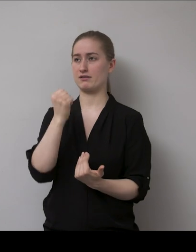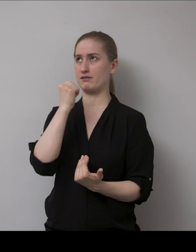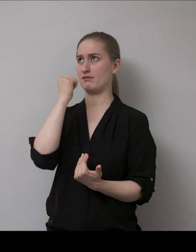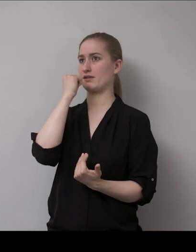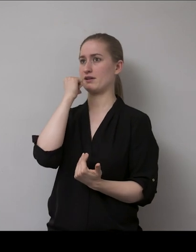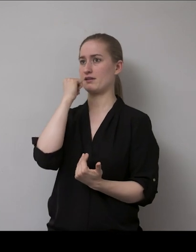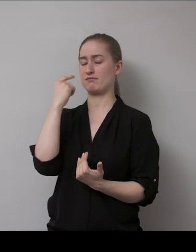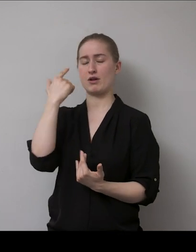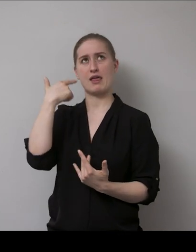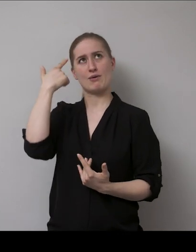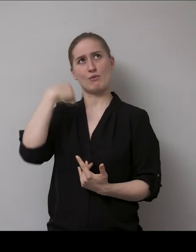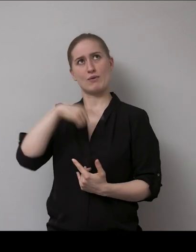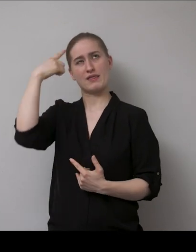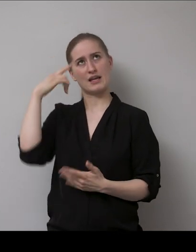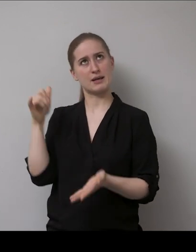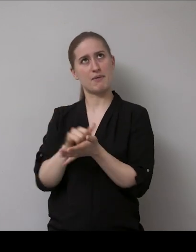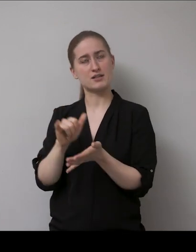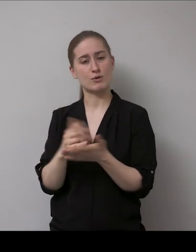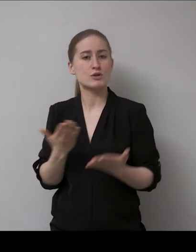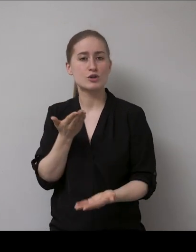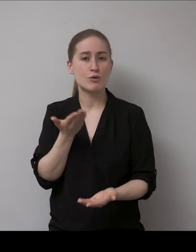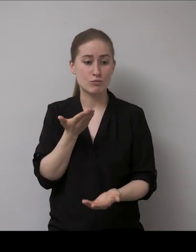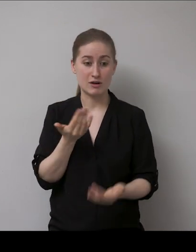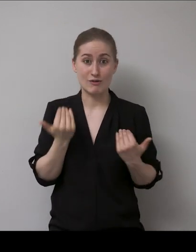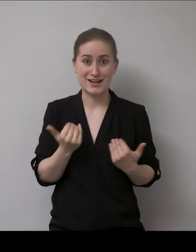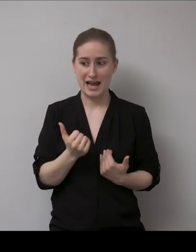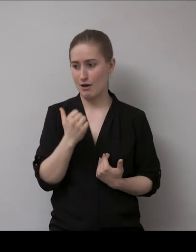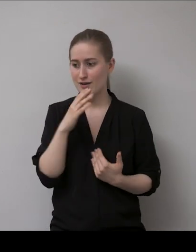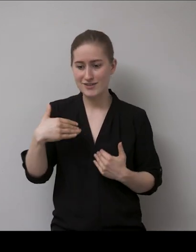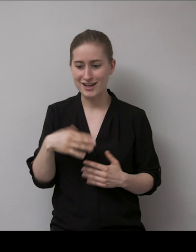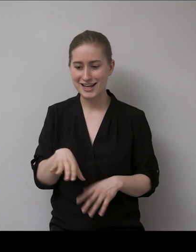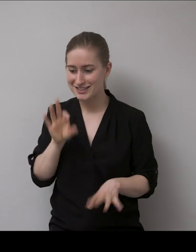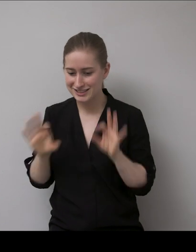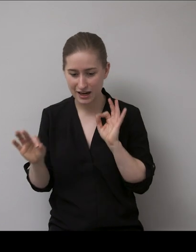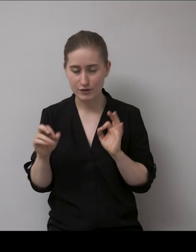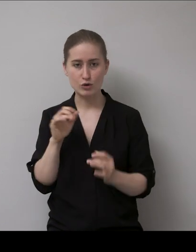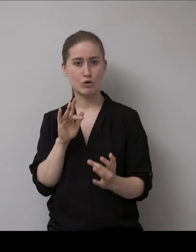to discover what has proven stubbornly undiscovered, to reach the previously unreachable.